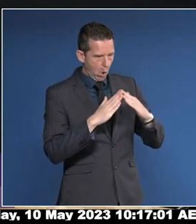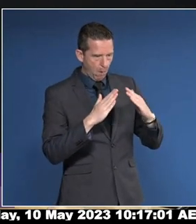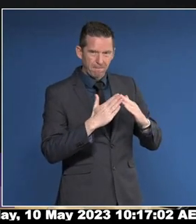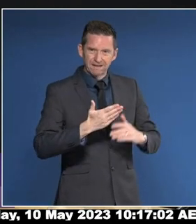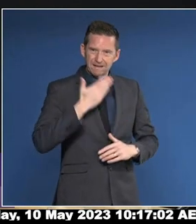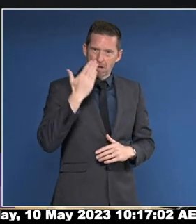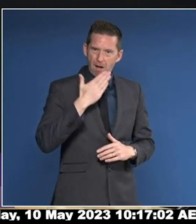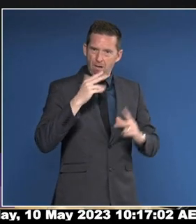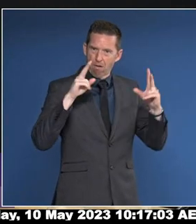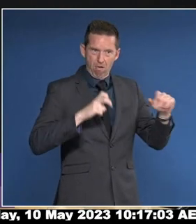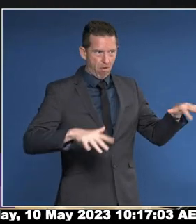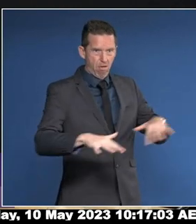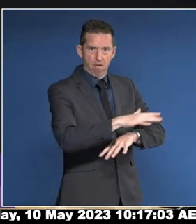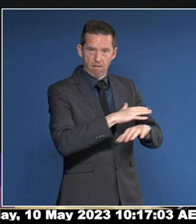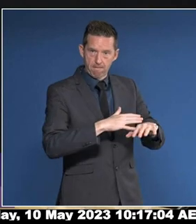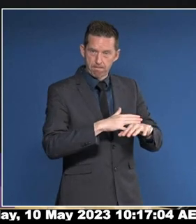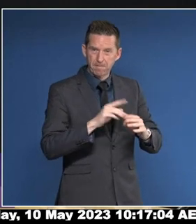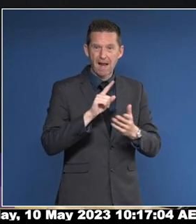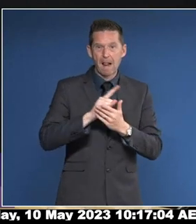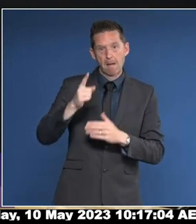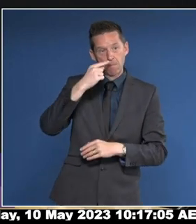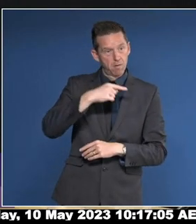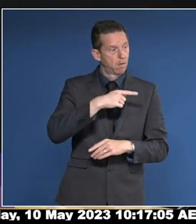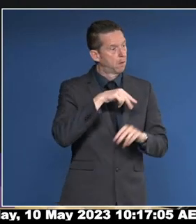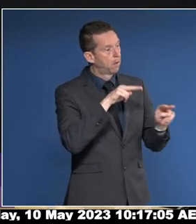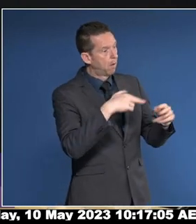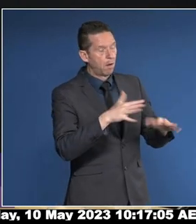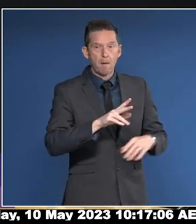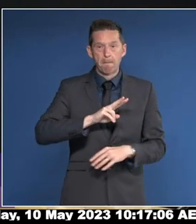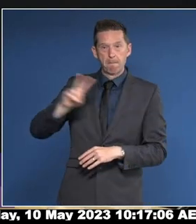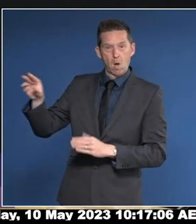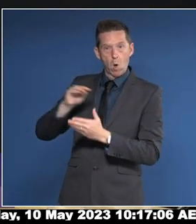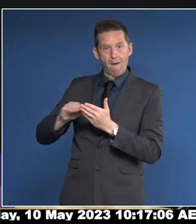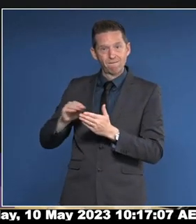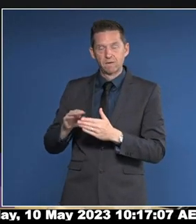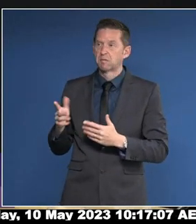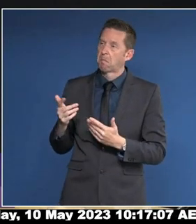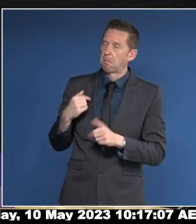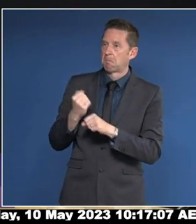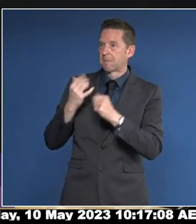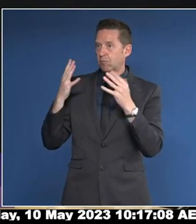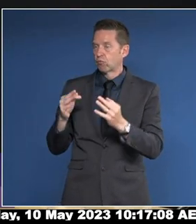And yet later on, people go back to the office and they make a conclusion that there's no evidence of harm.